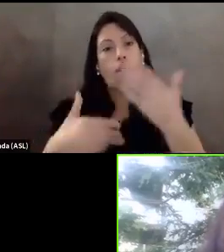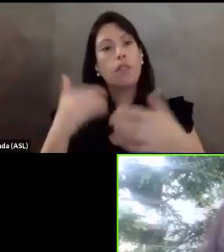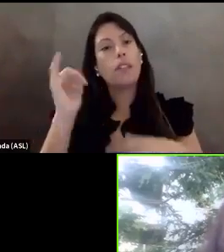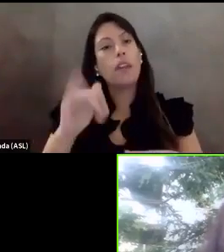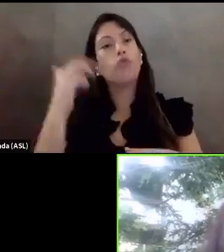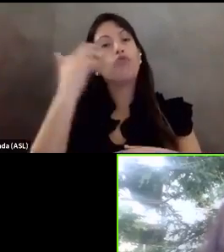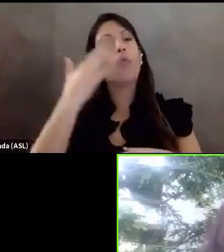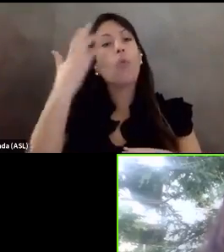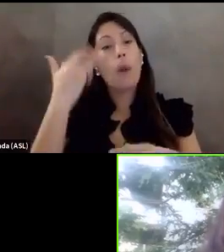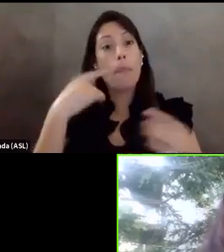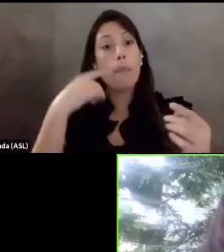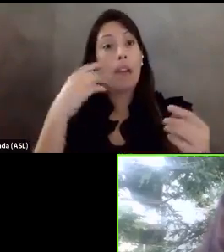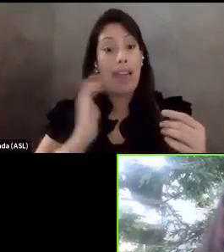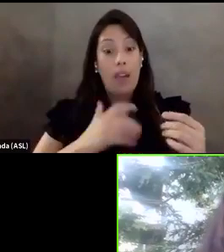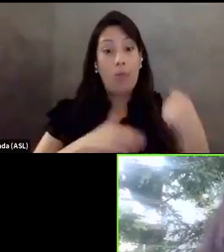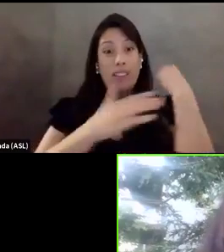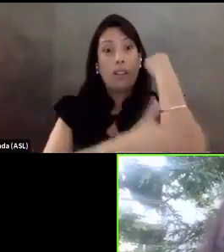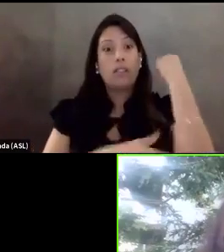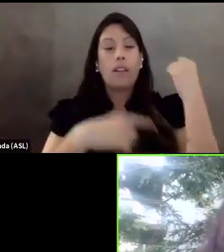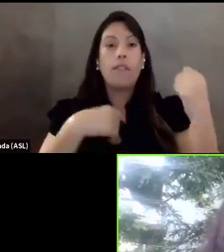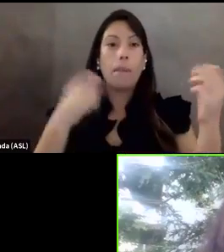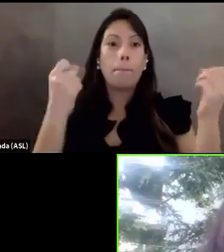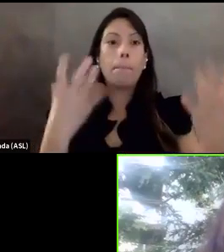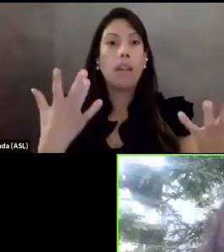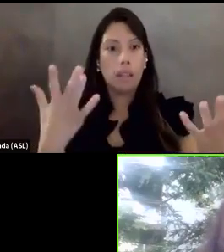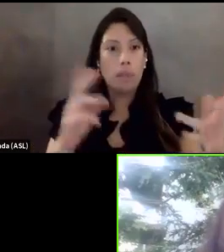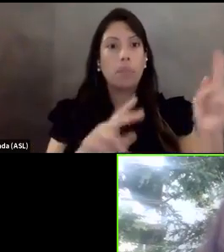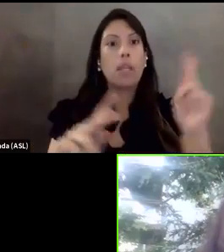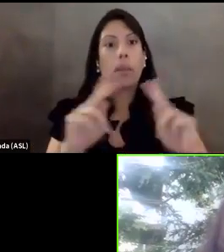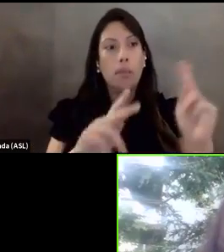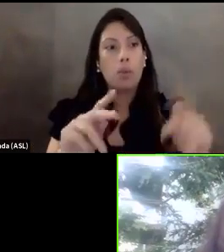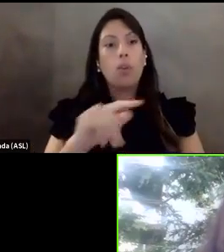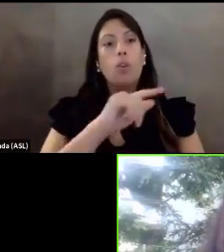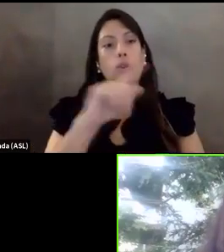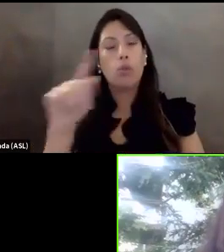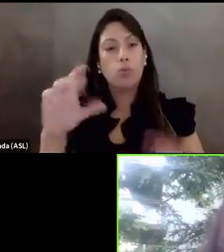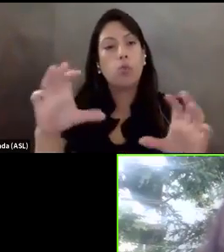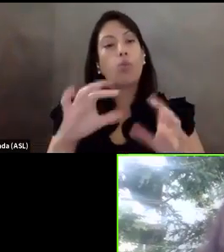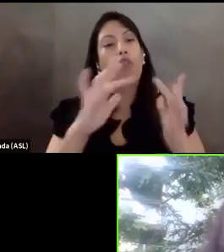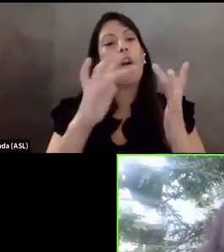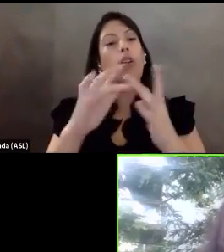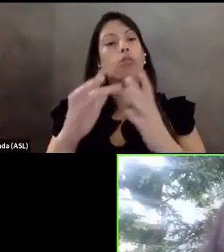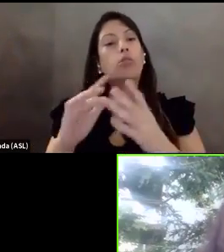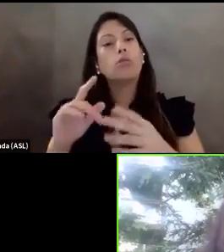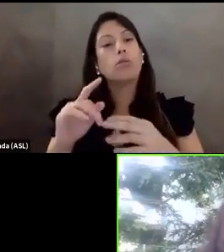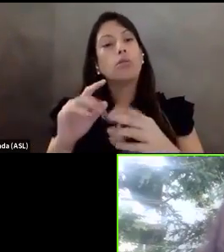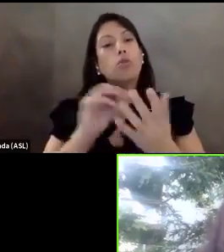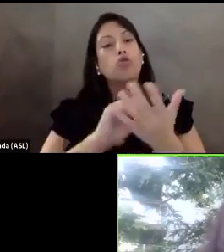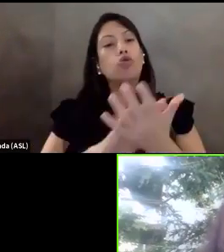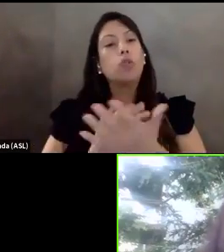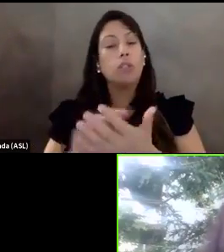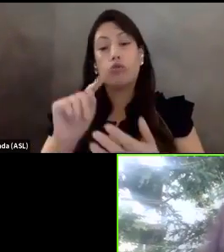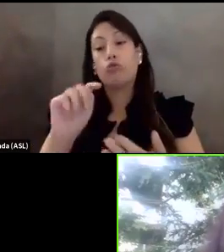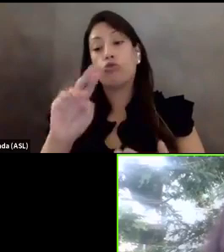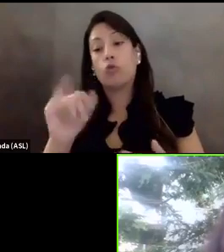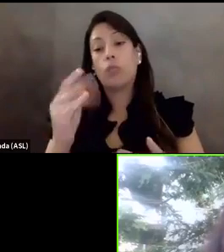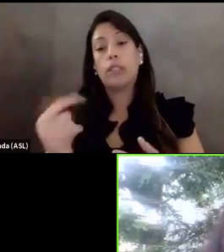close to a hundred persons before contact tracing right now. And first of all,